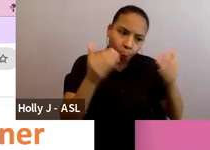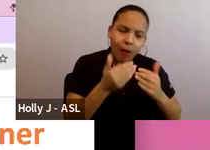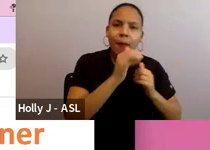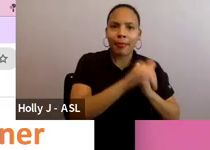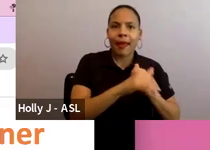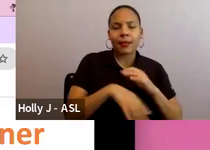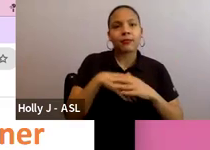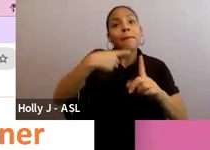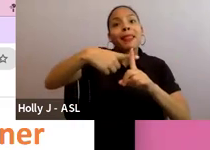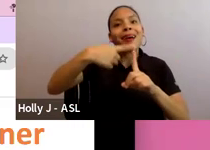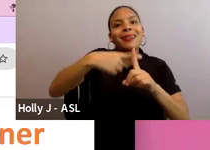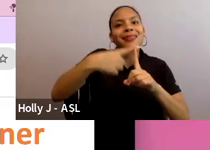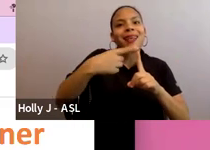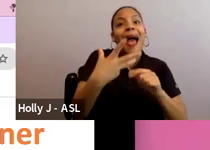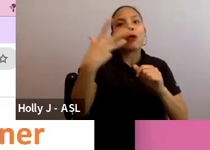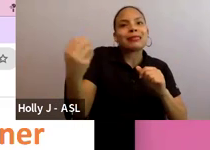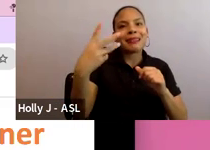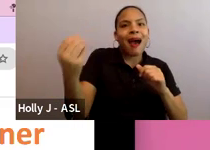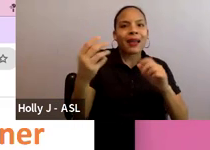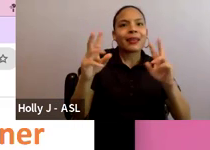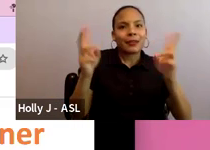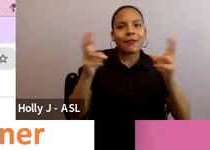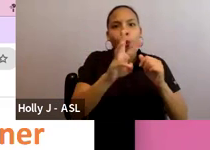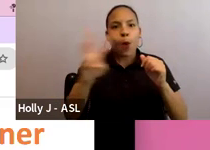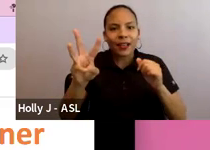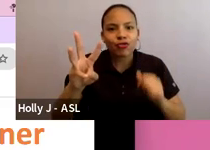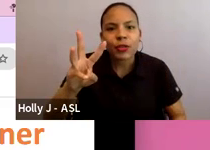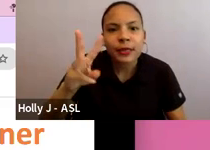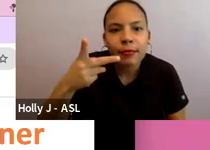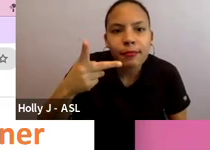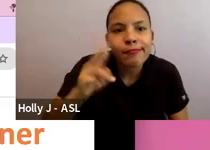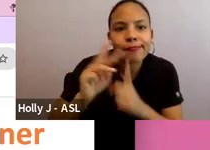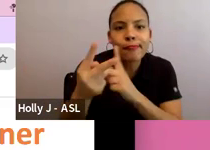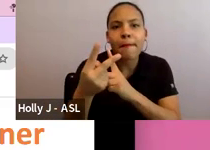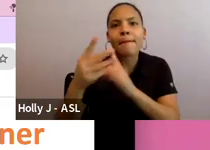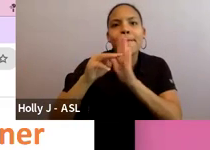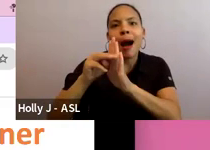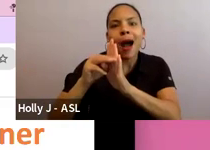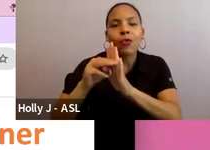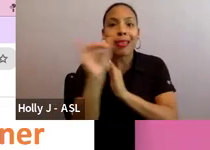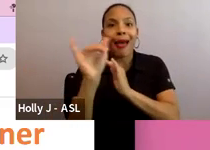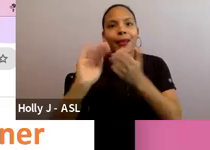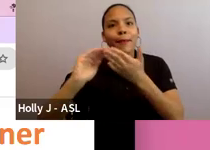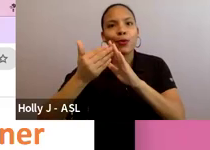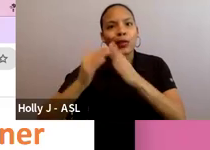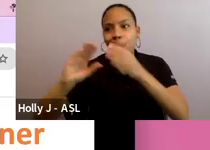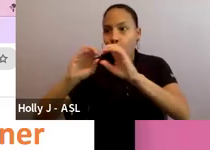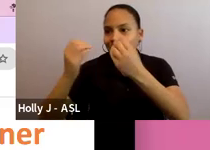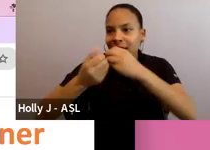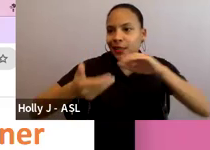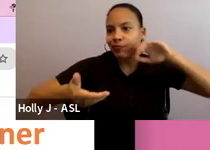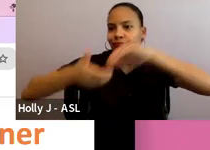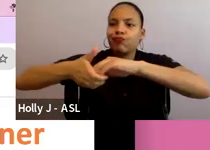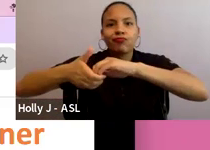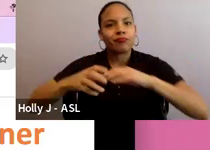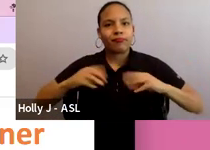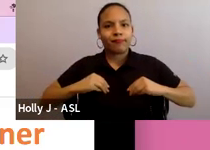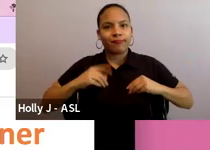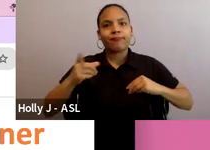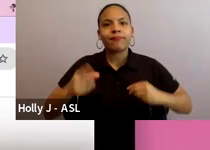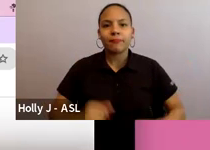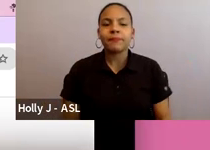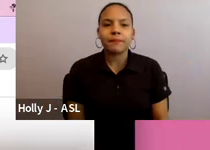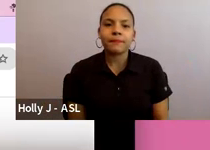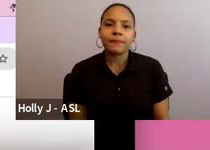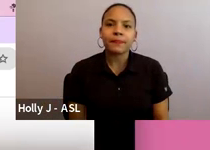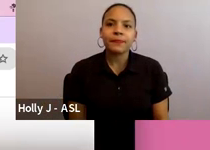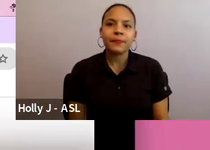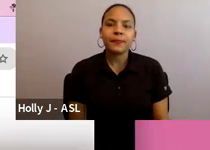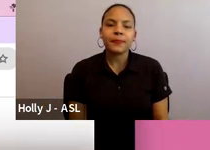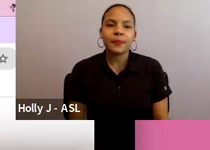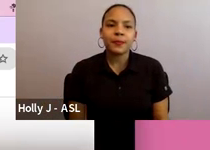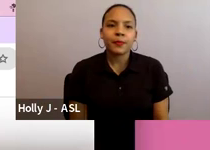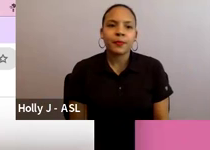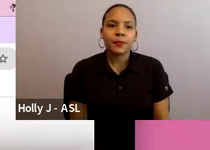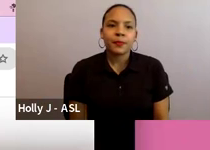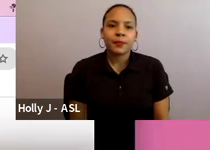outside the western proscenium model, including community organizations. This is important, and